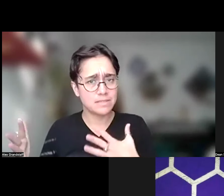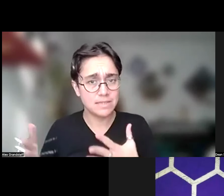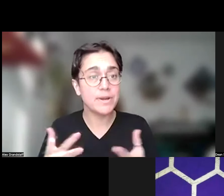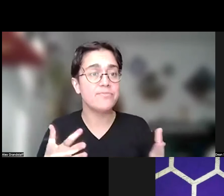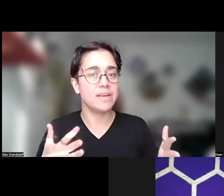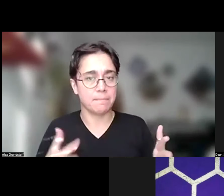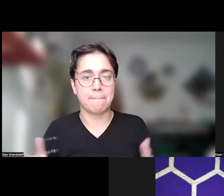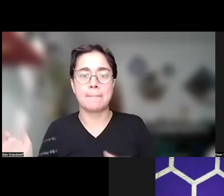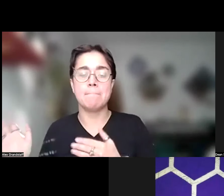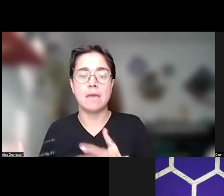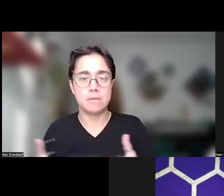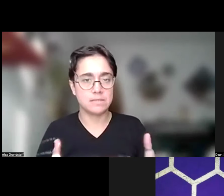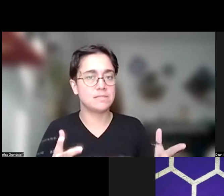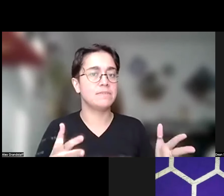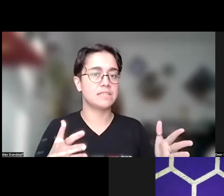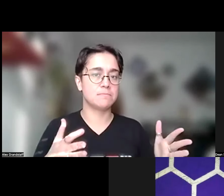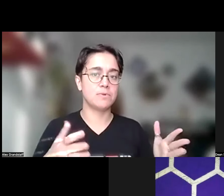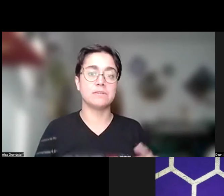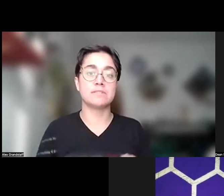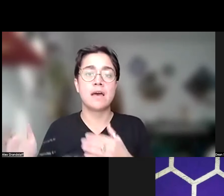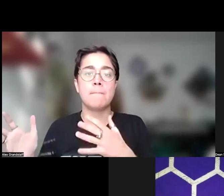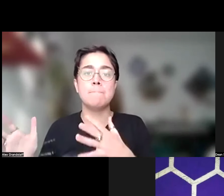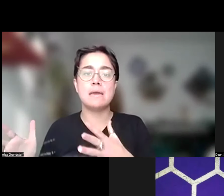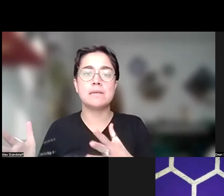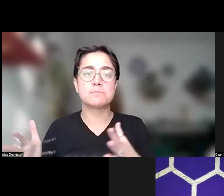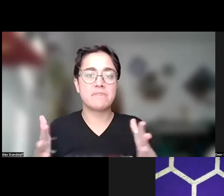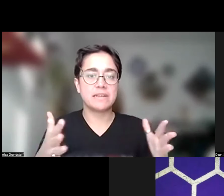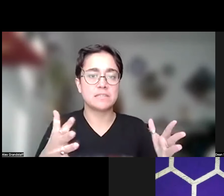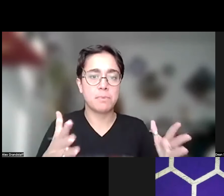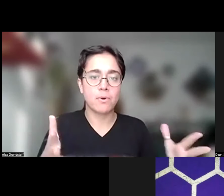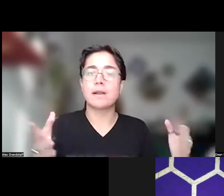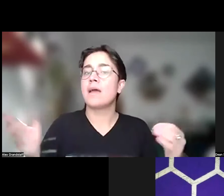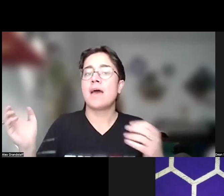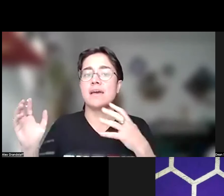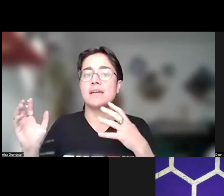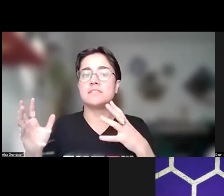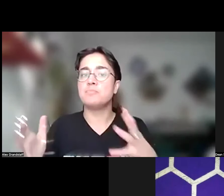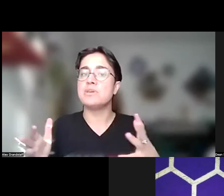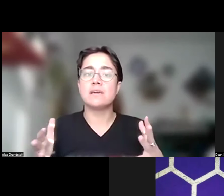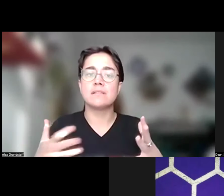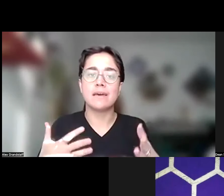sports. You can get involved with local advocacy on those issues. See where you fit in.